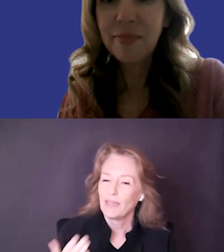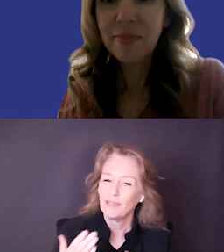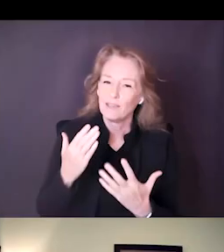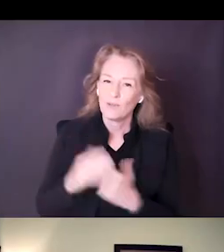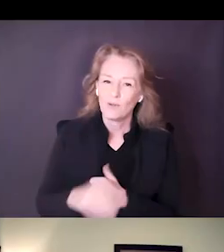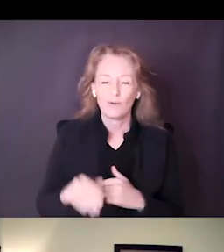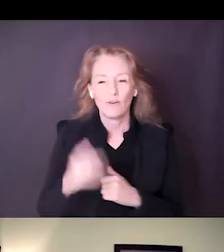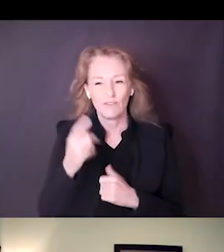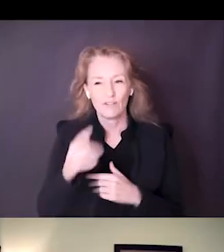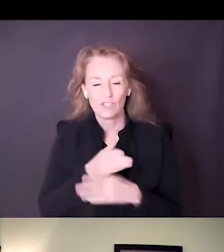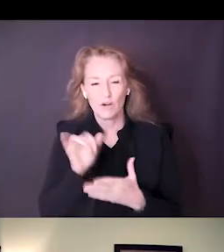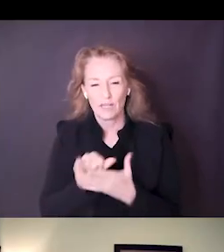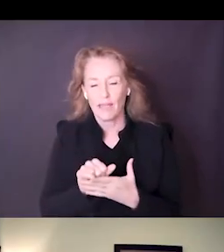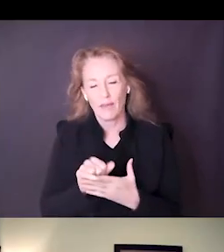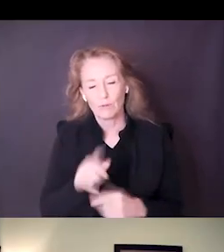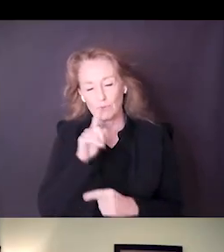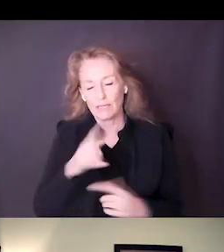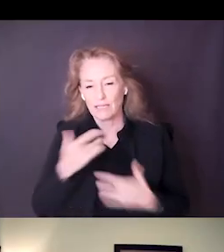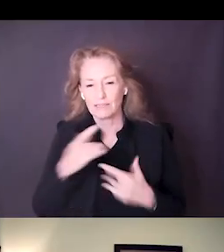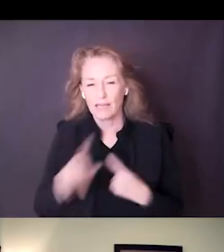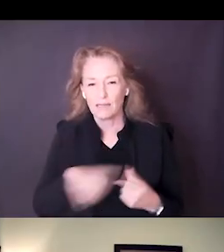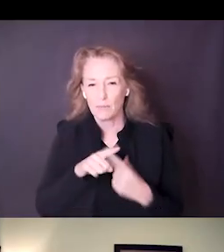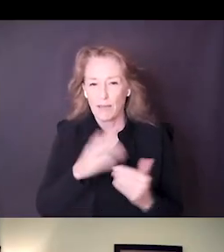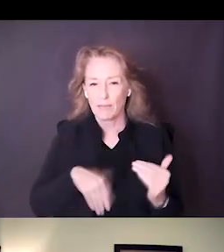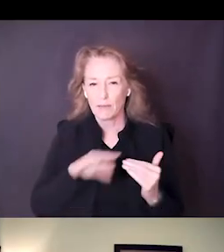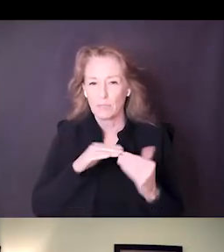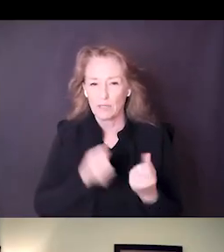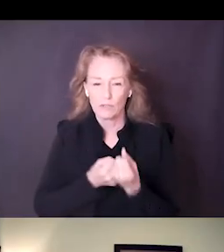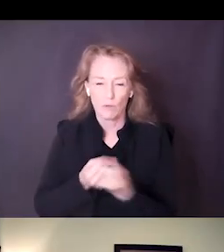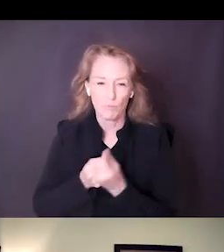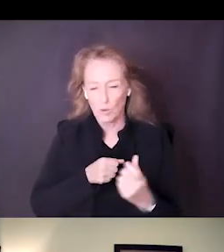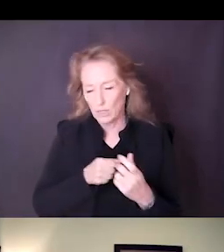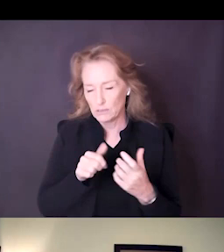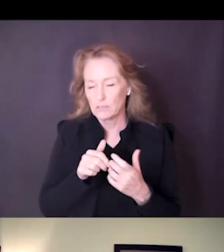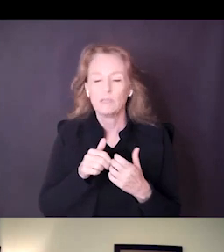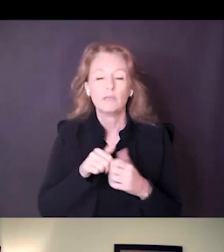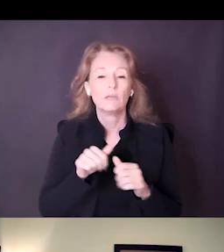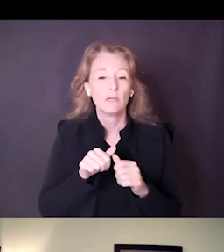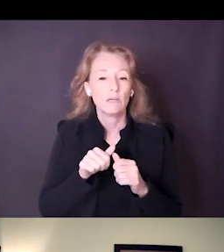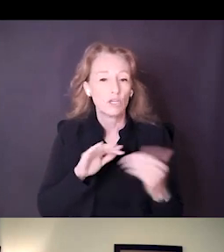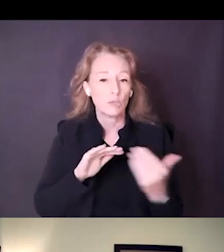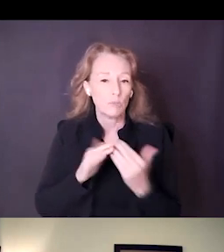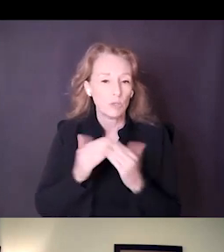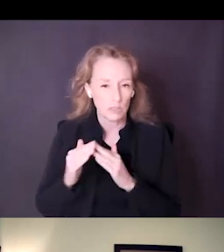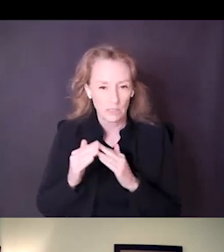I AM SURE THAT IS GOING TO HAVE A HUGE IMPACT ON HERES IN THAT ROLE AND HAVING